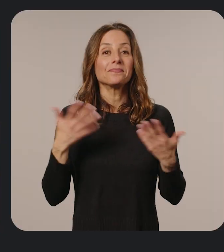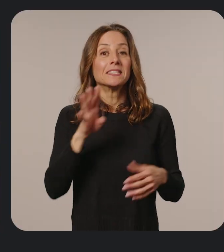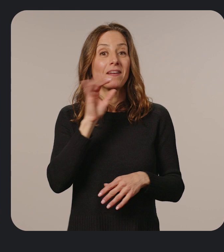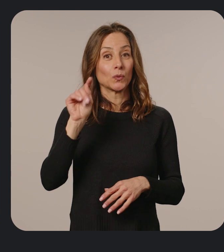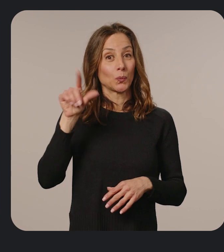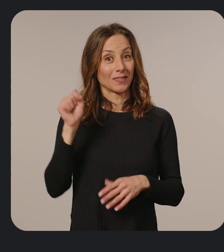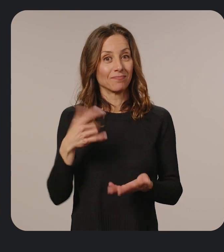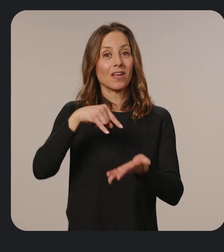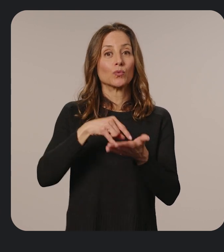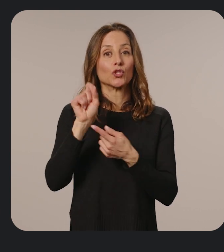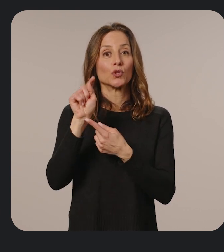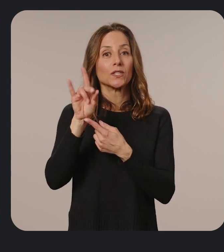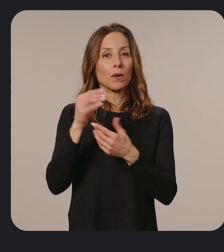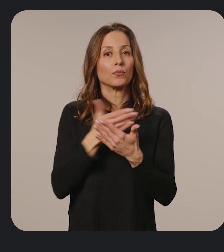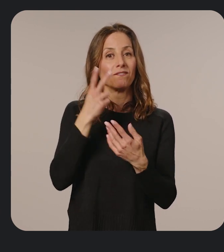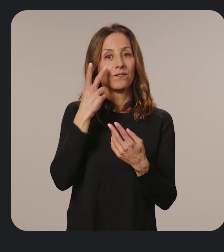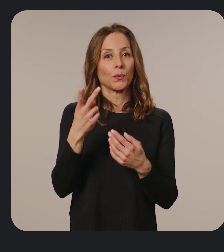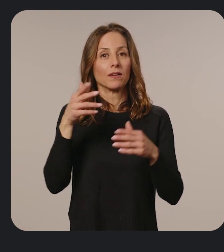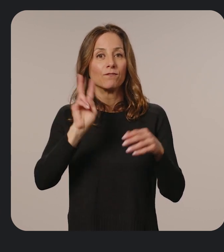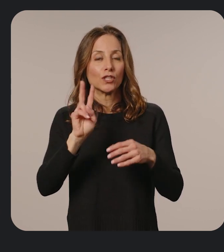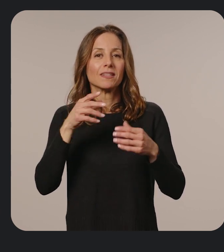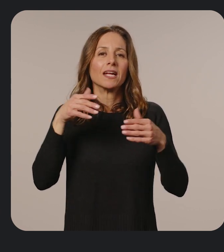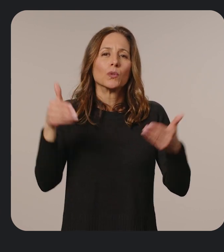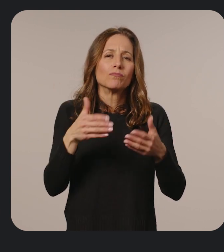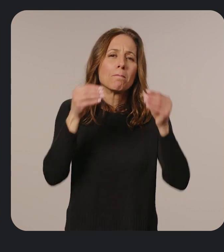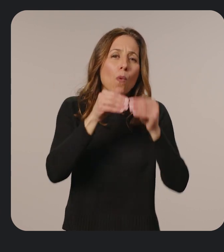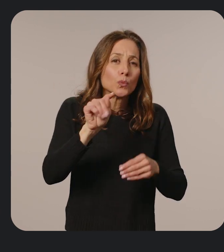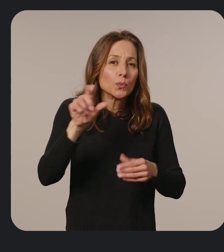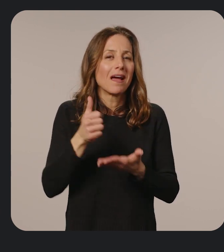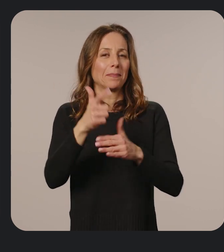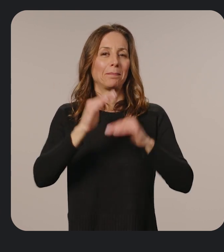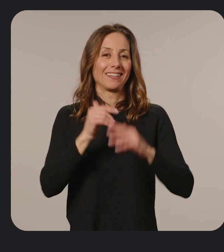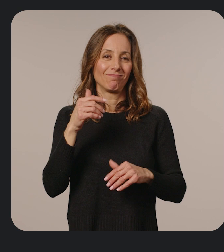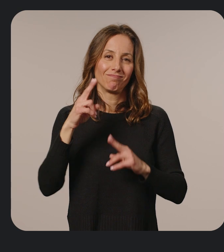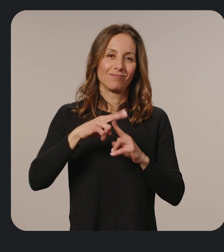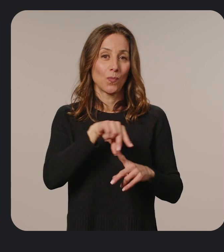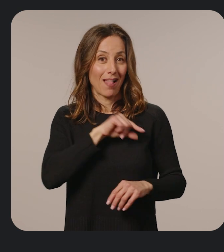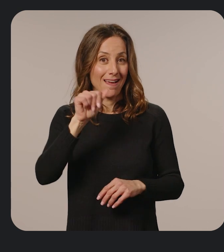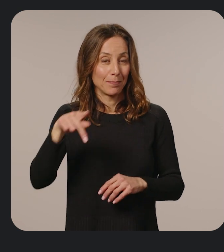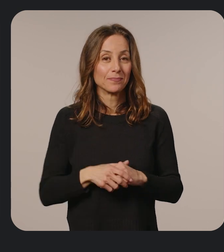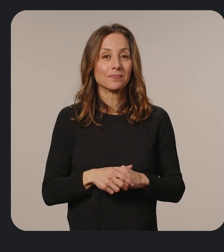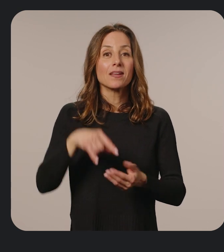Speaking of tools, Android Studio preview versions introduce a lot more tools to help you build quality apps.